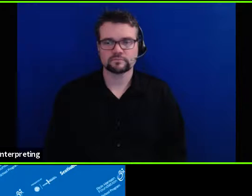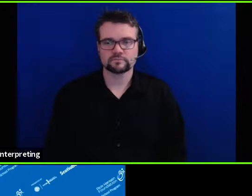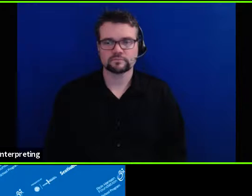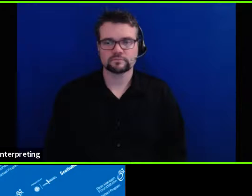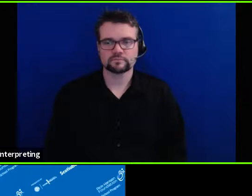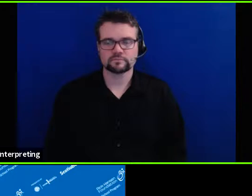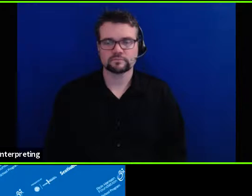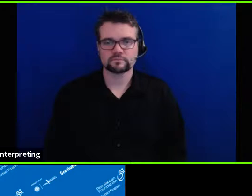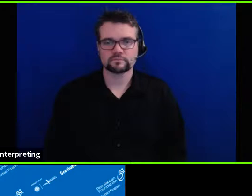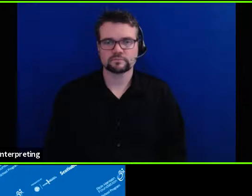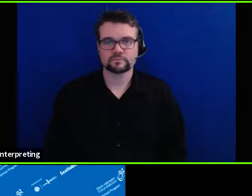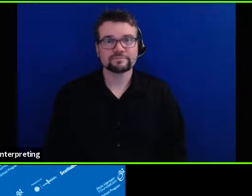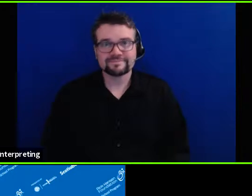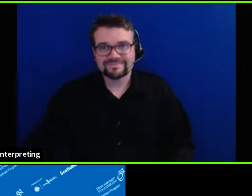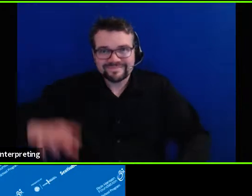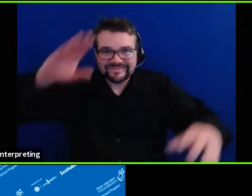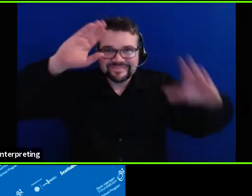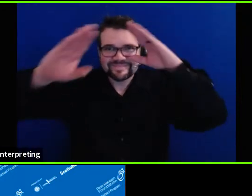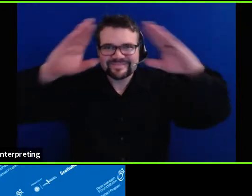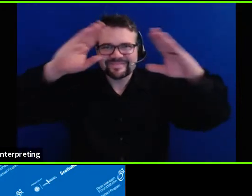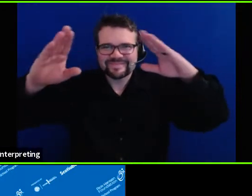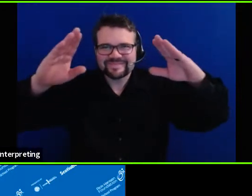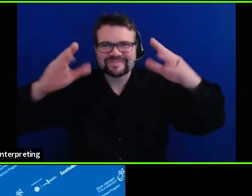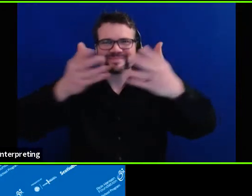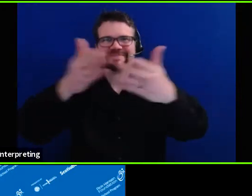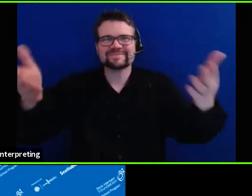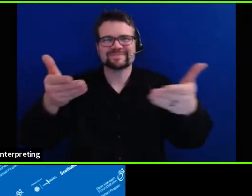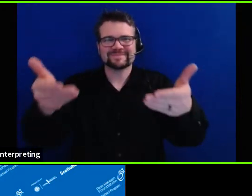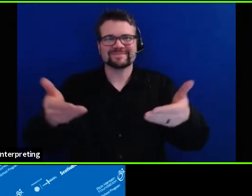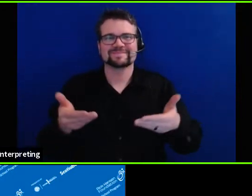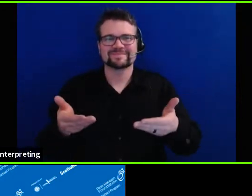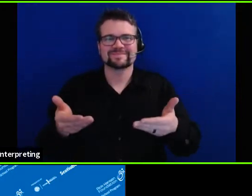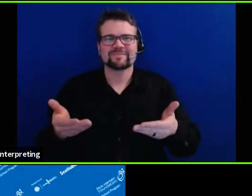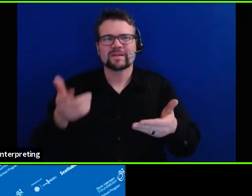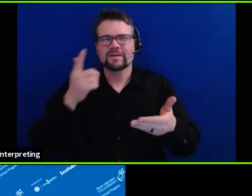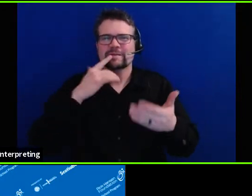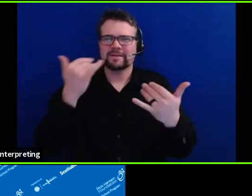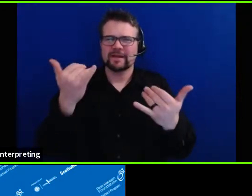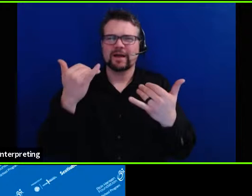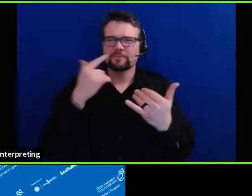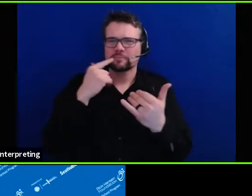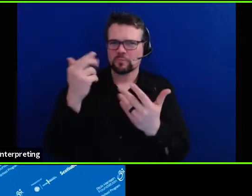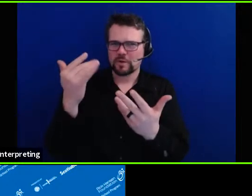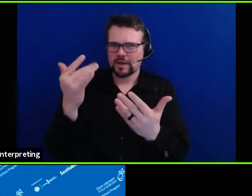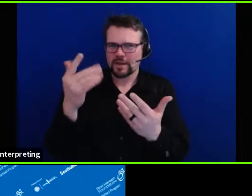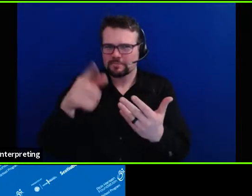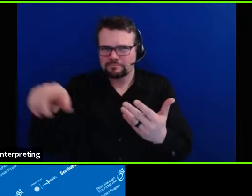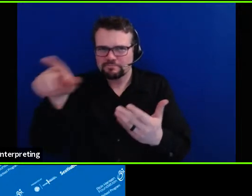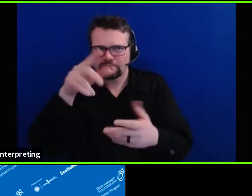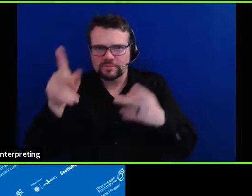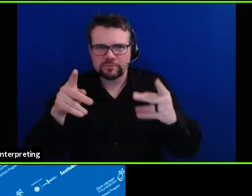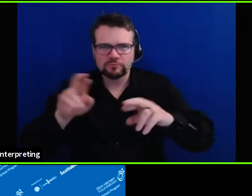HELLO, EVERYONE, AND WELCOME. I'M JUST GOING TO GIVE PEOPLE TIME TO GET SETTLED TO MAKE SURE EVERYONE WHO WANTS TO BE